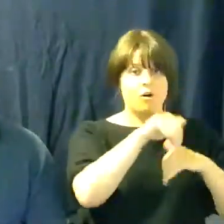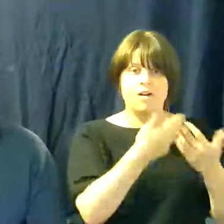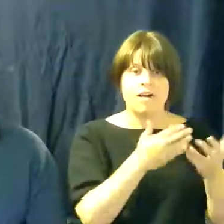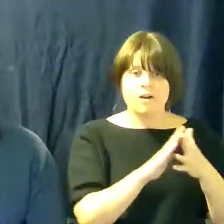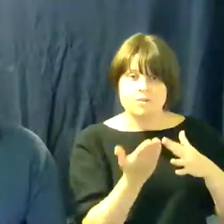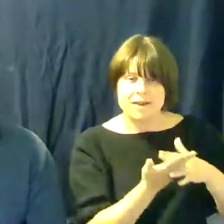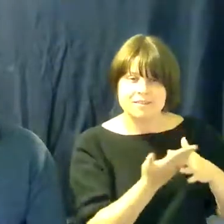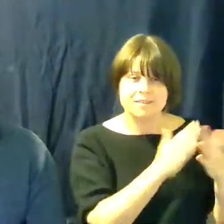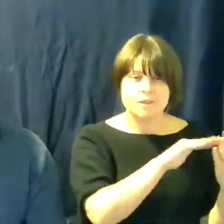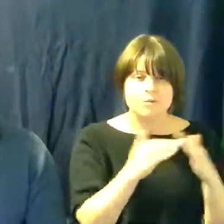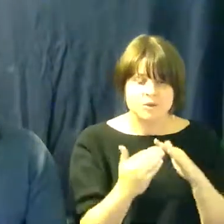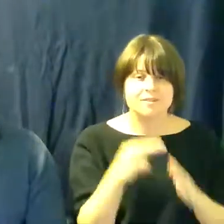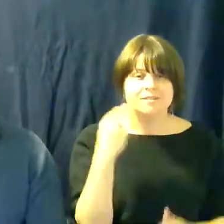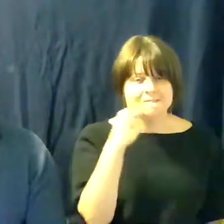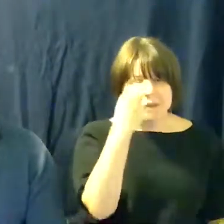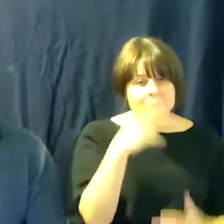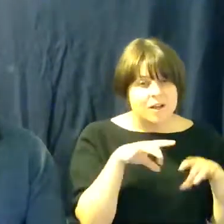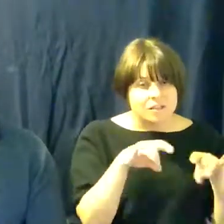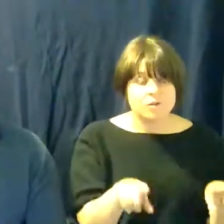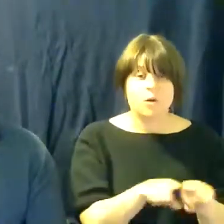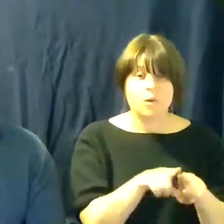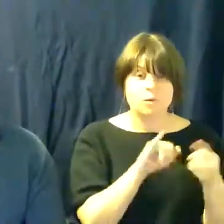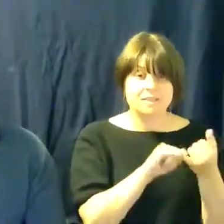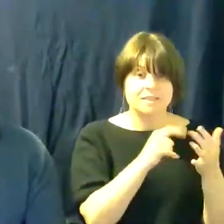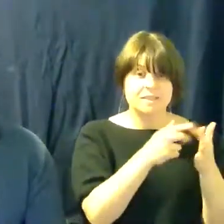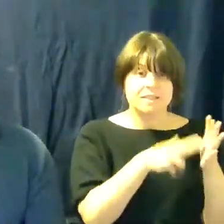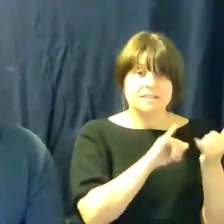experiences and build their own knowledge about access